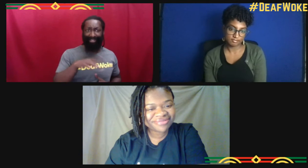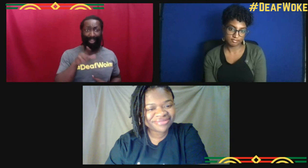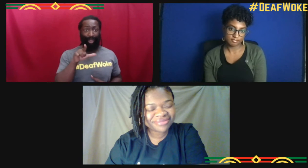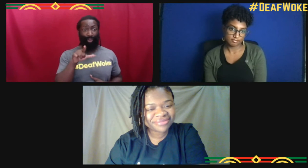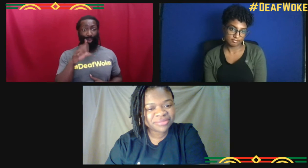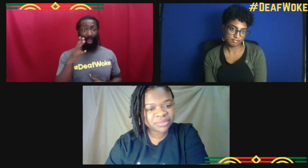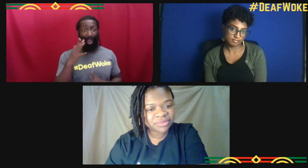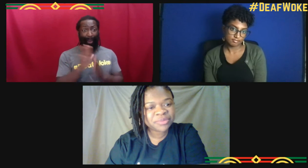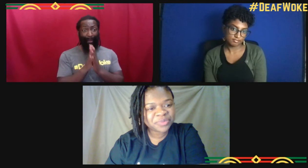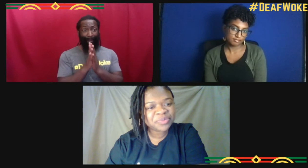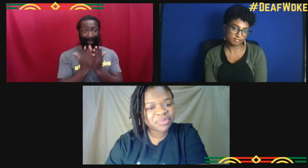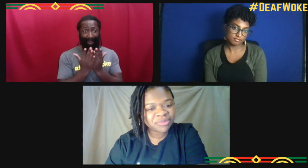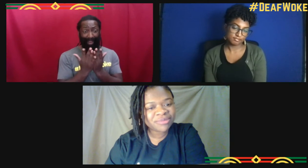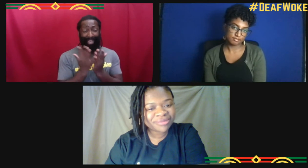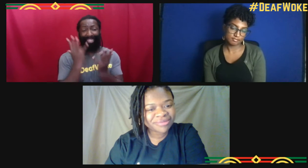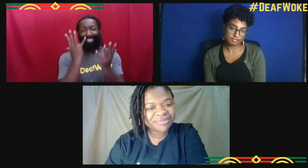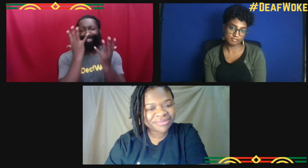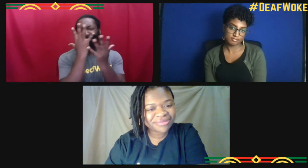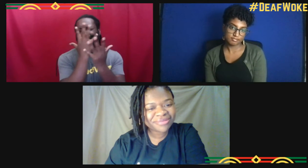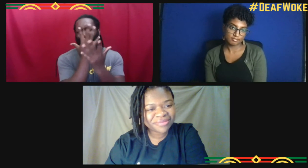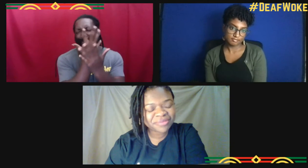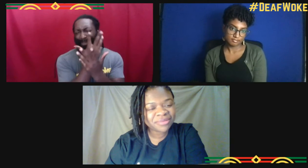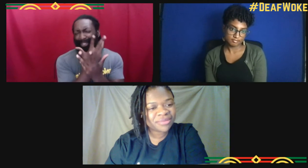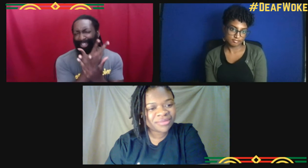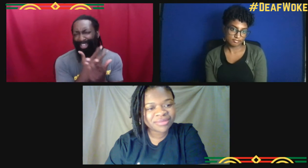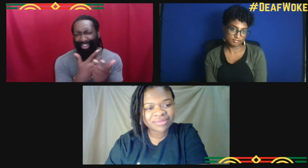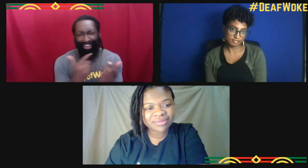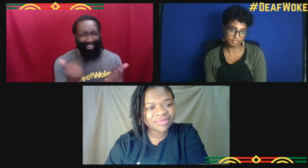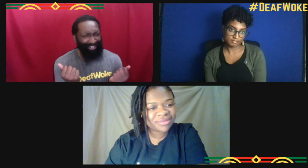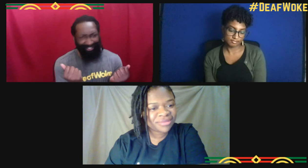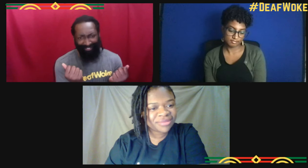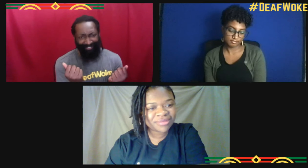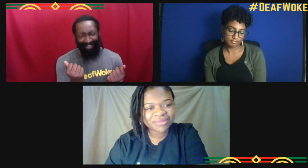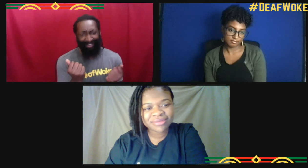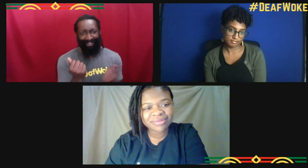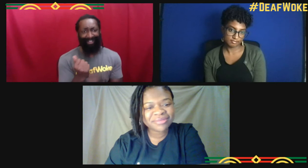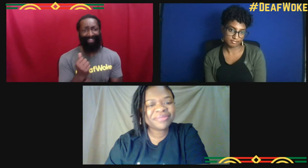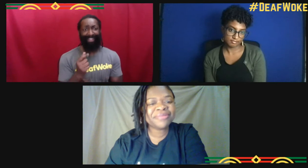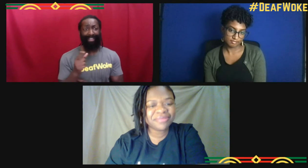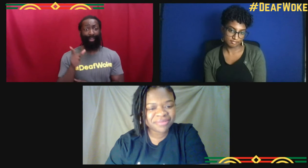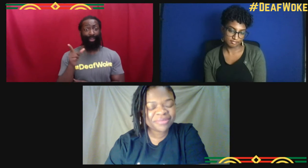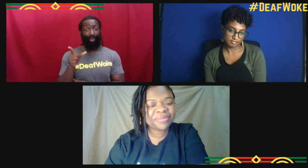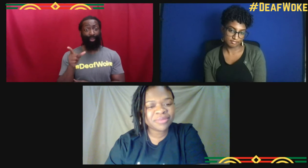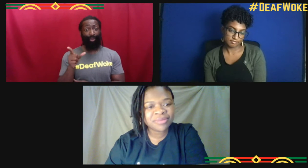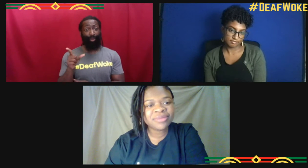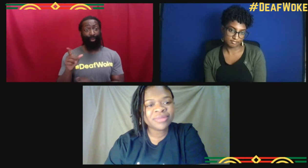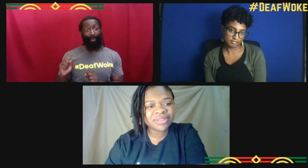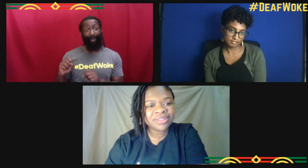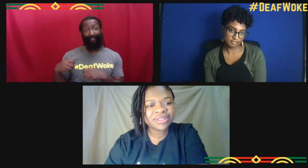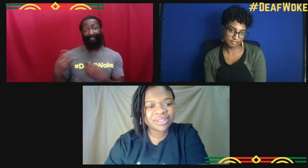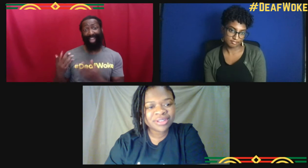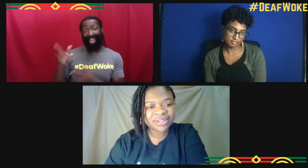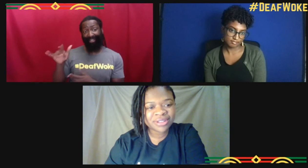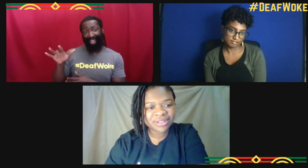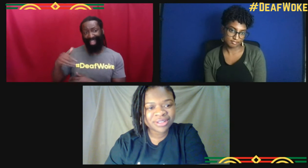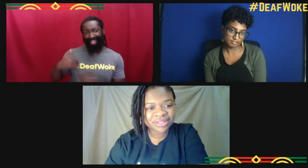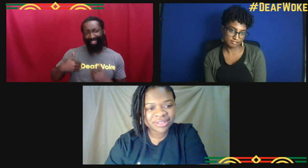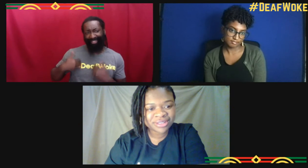Thank you for sharing that space. Your book is amazing.